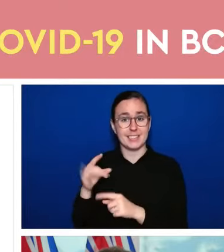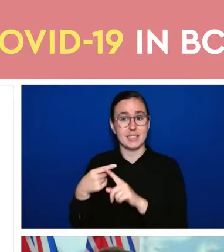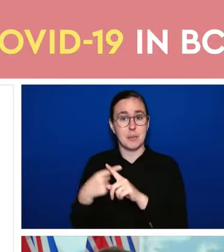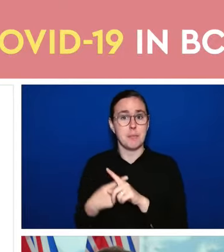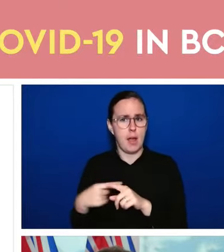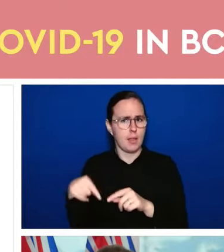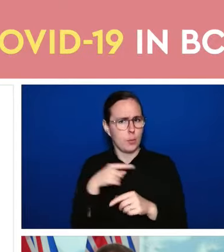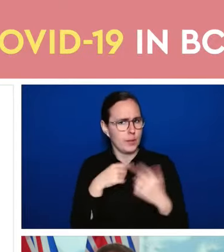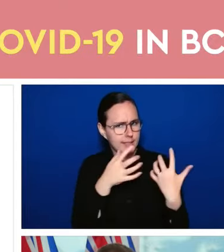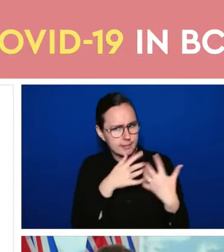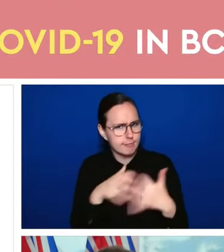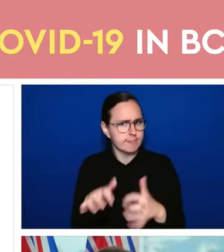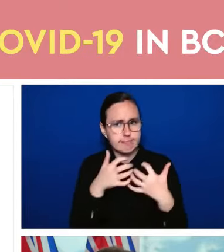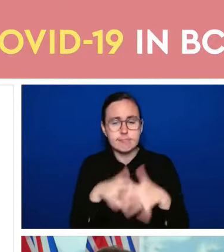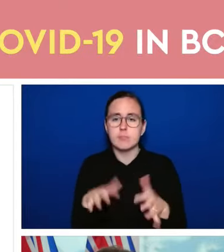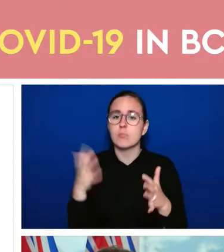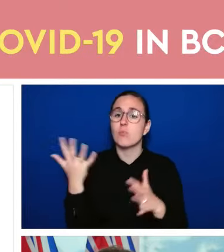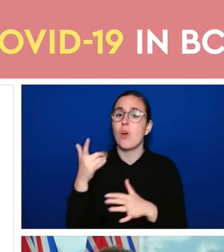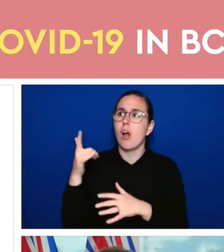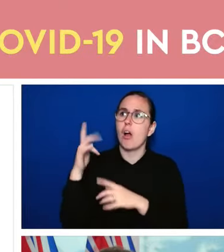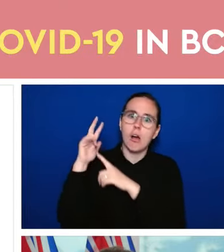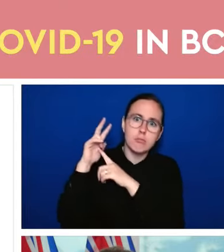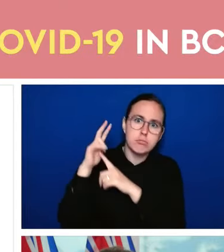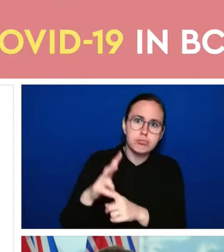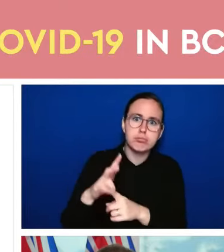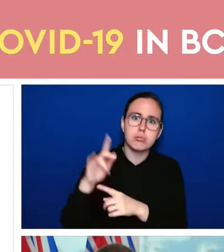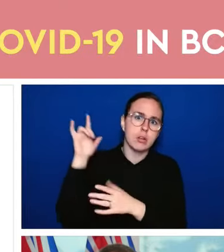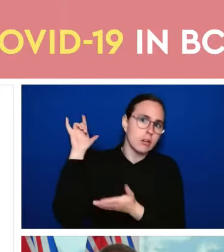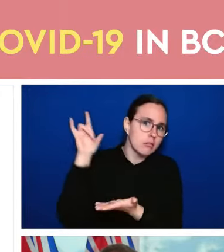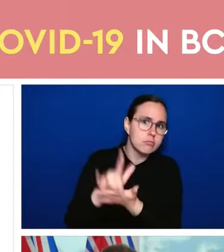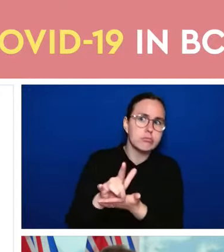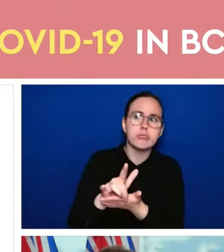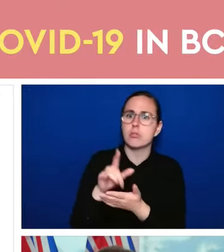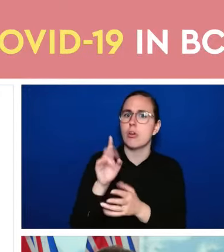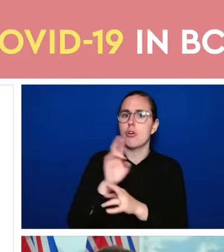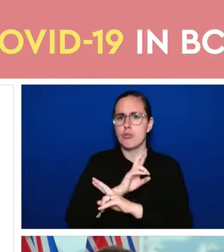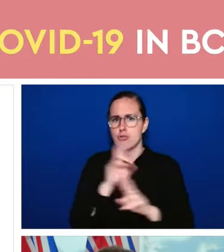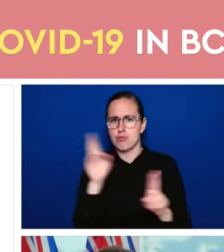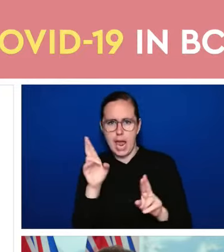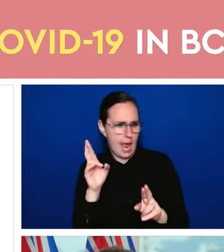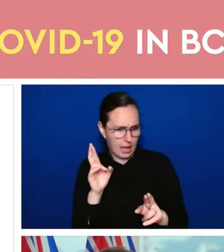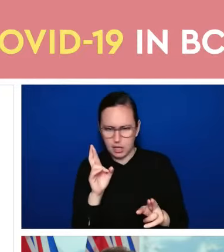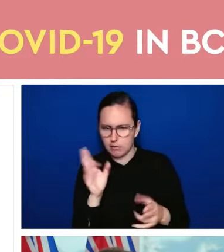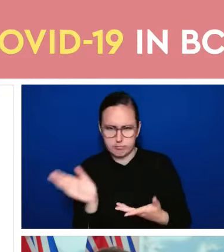air ambulance teams to expedite transfers when needed. The worst